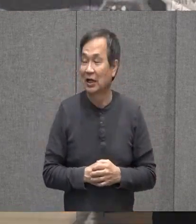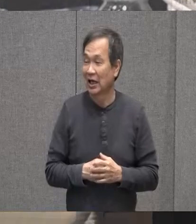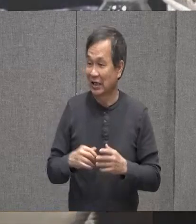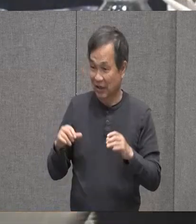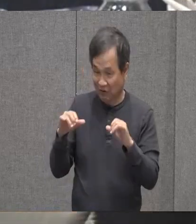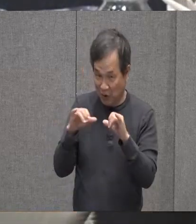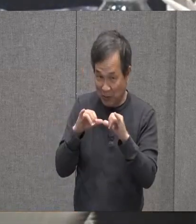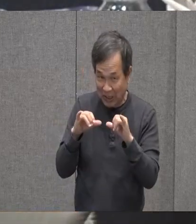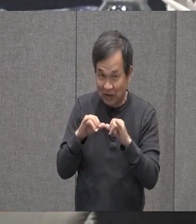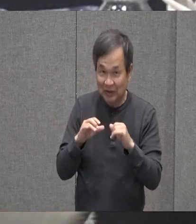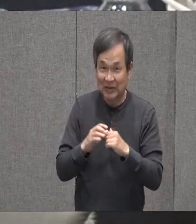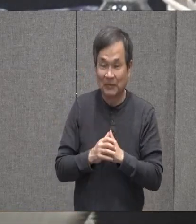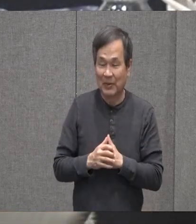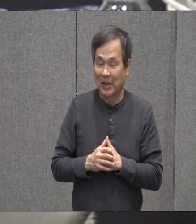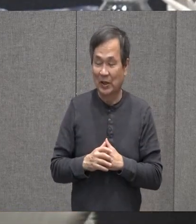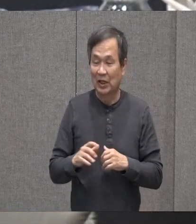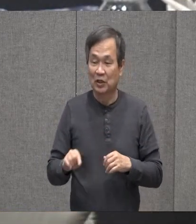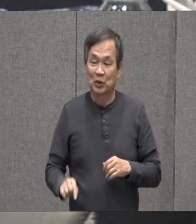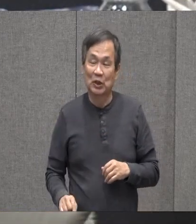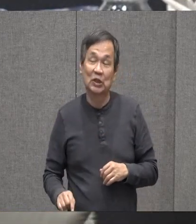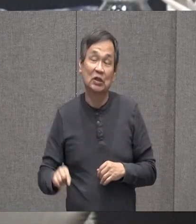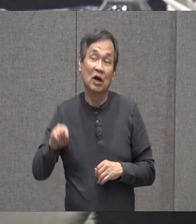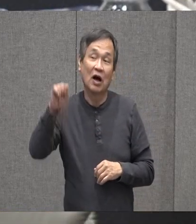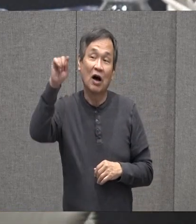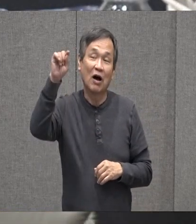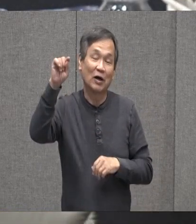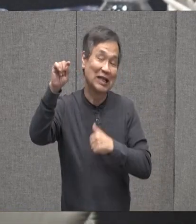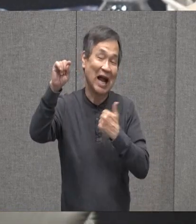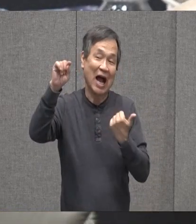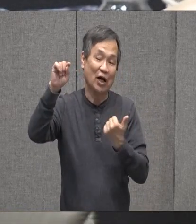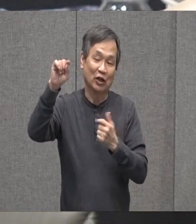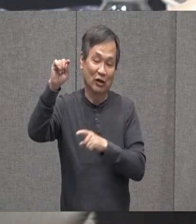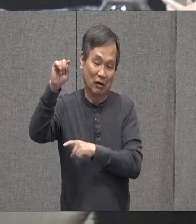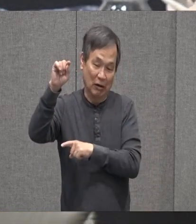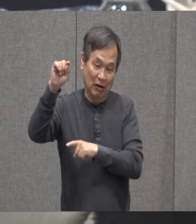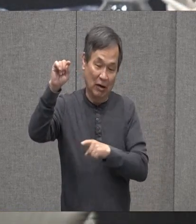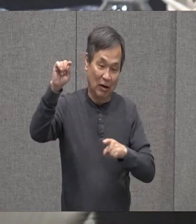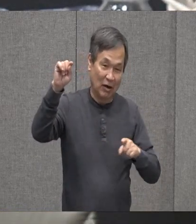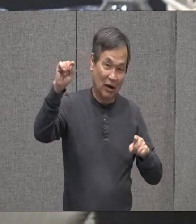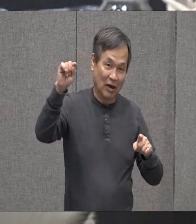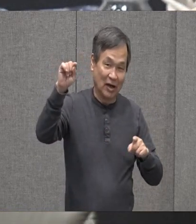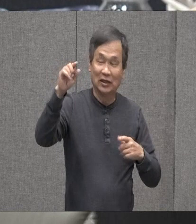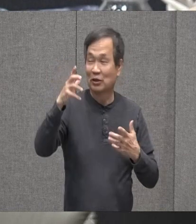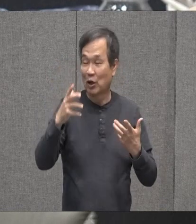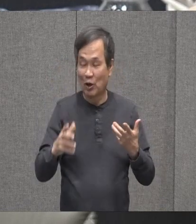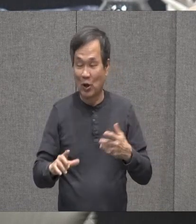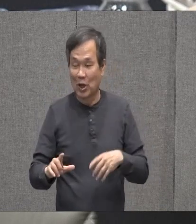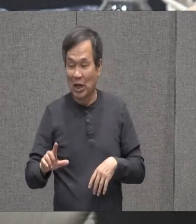It's sort of the other piece that goes with length. So length is how tall